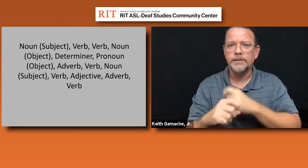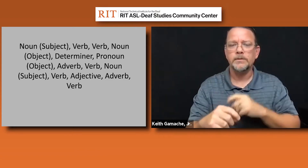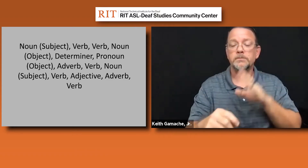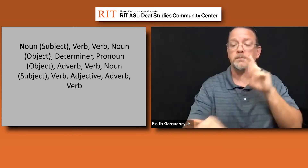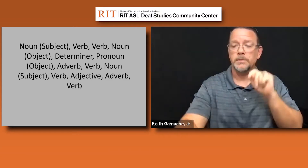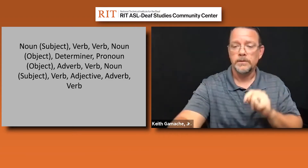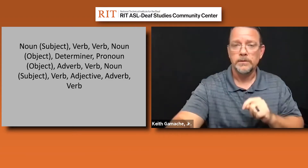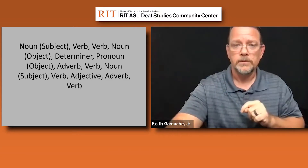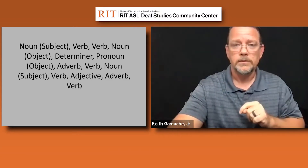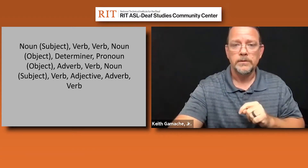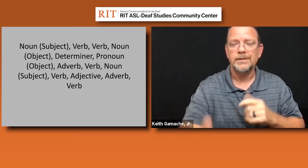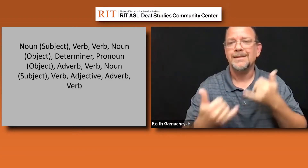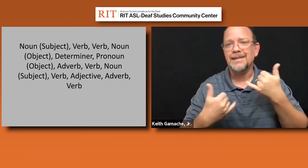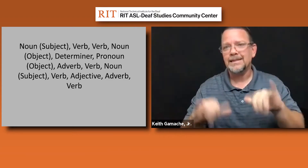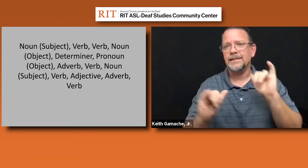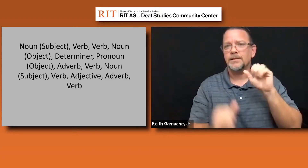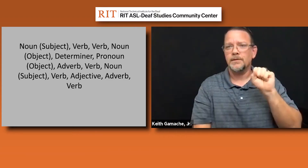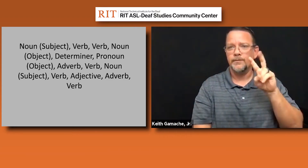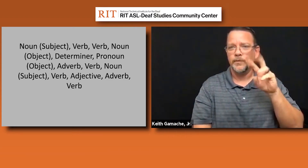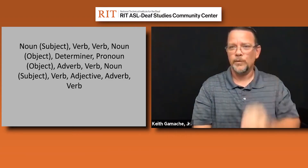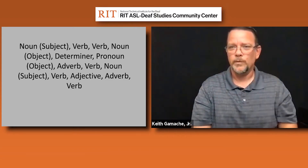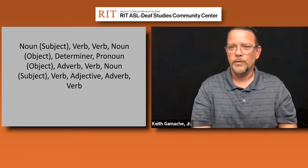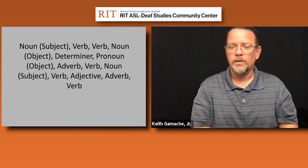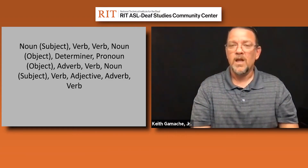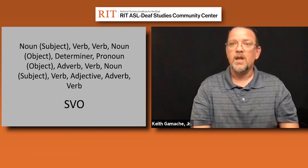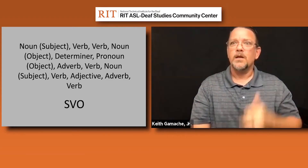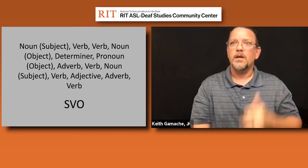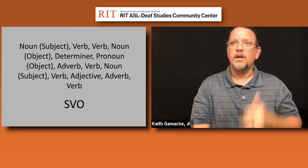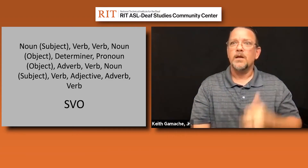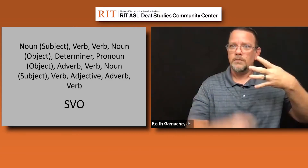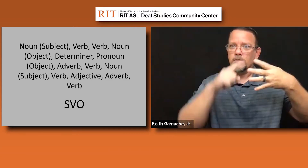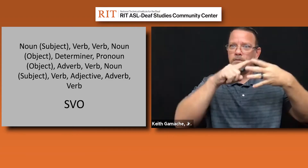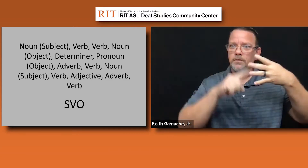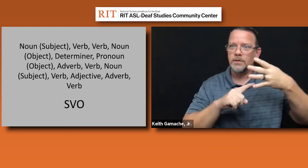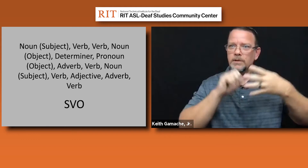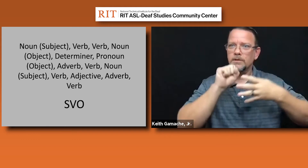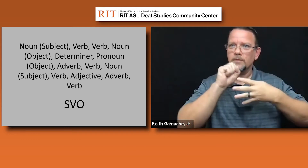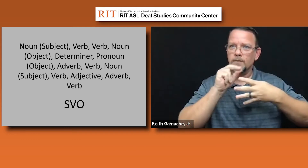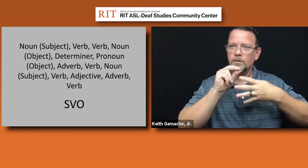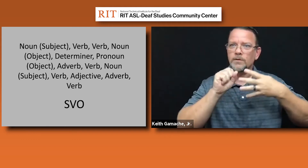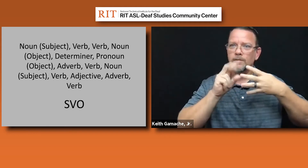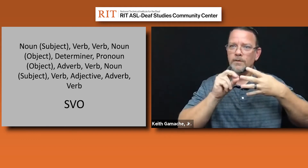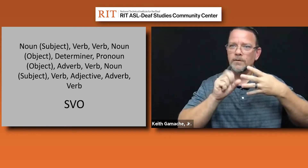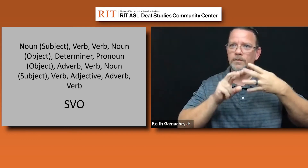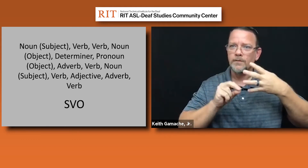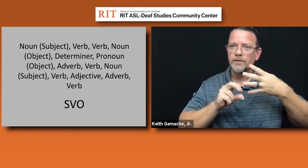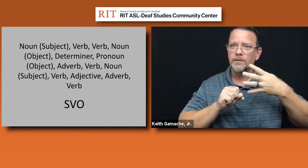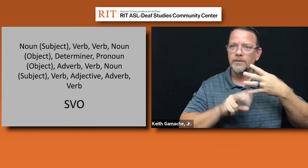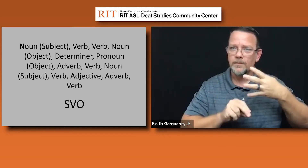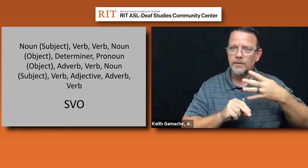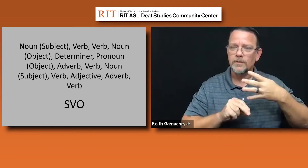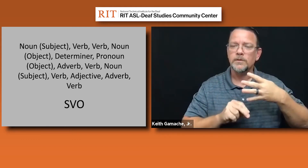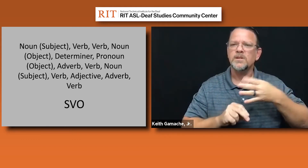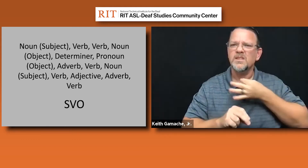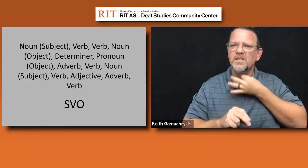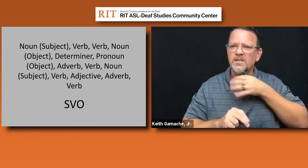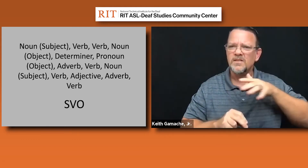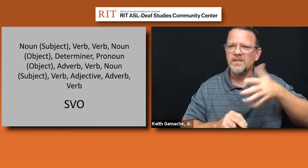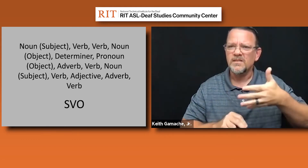that makes it a complex sentence but still follows subject-verb- object word order, so we're on her fourth utterance